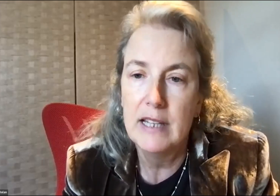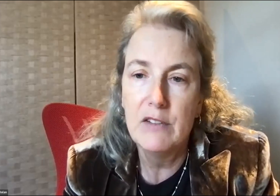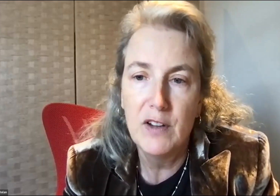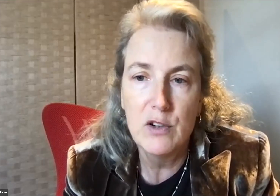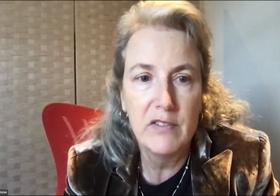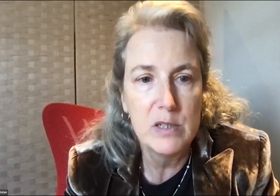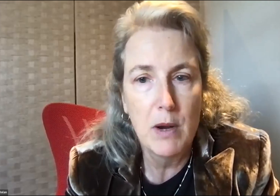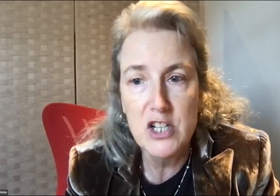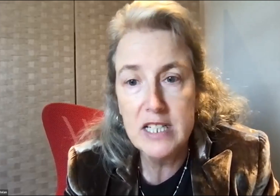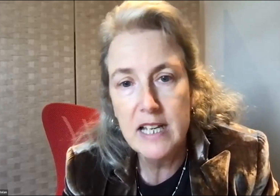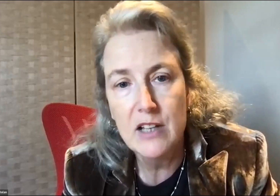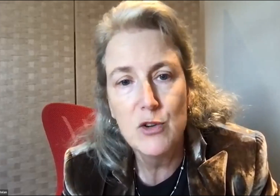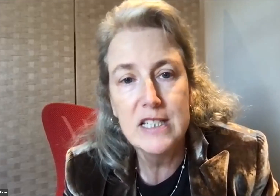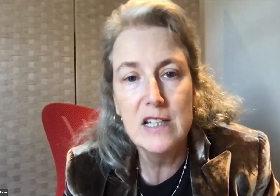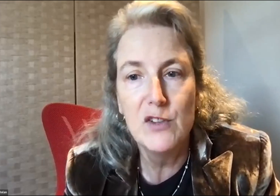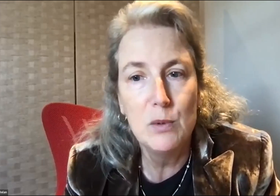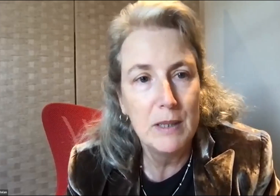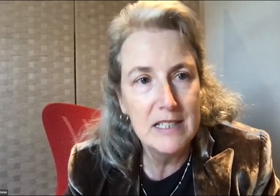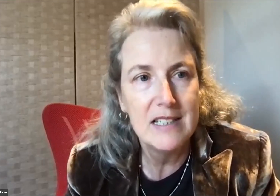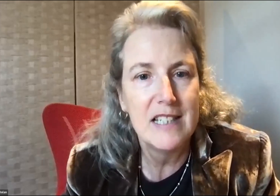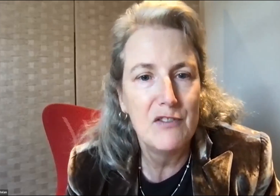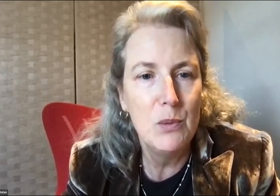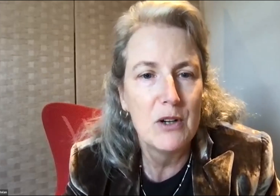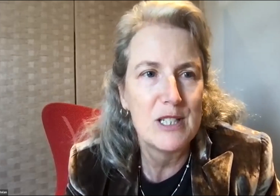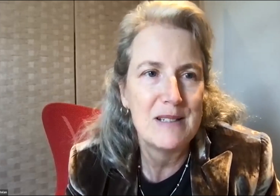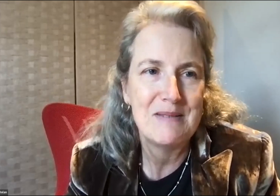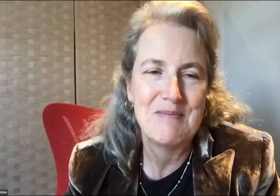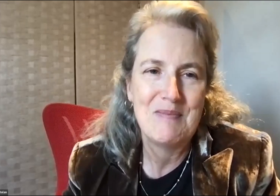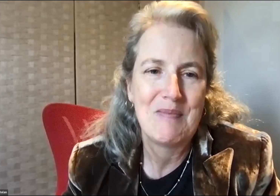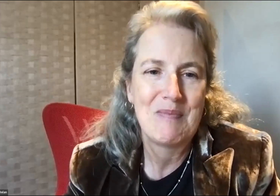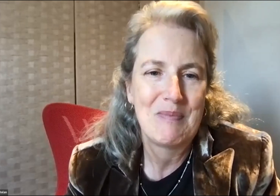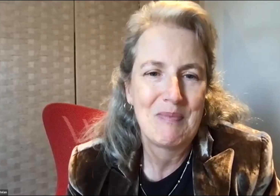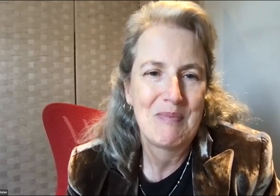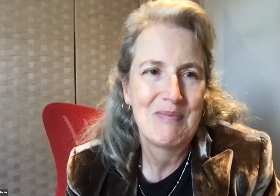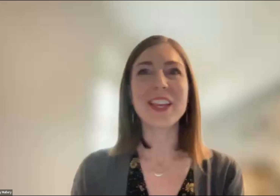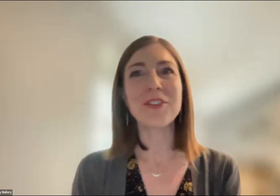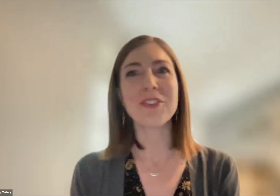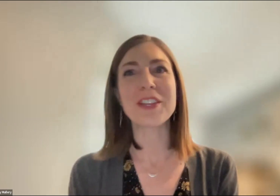Dc. the lead funder of this project. Tracy, if you would please say a few words, hey?